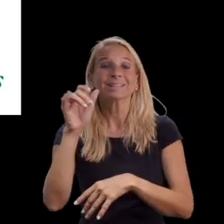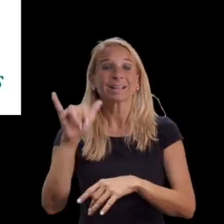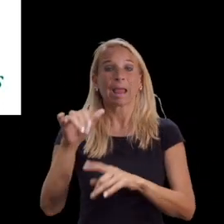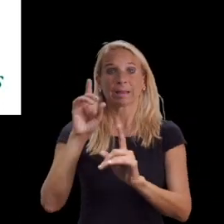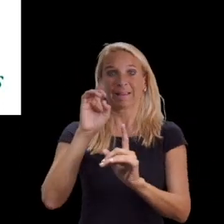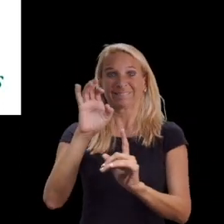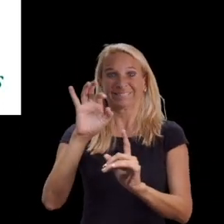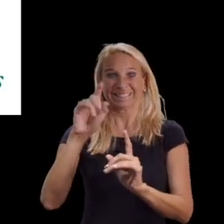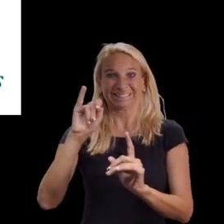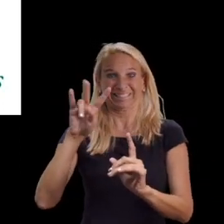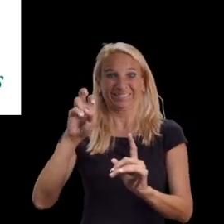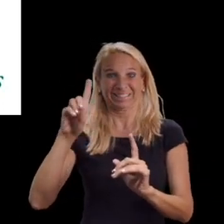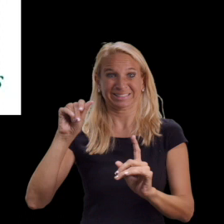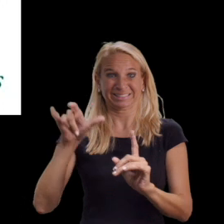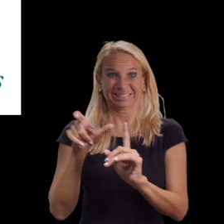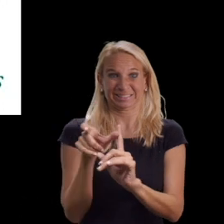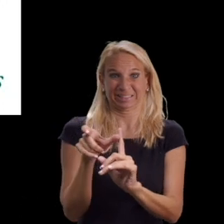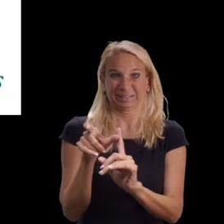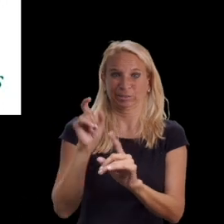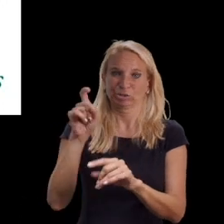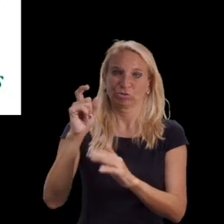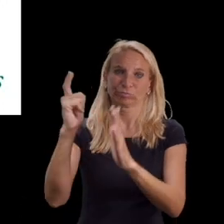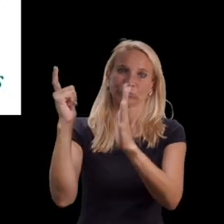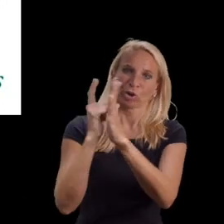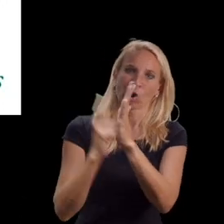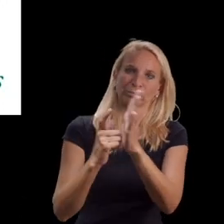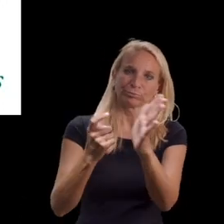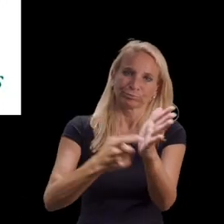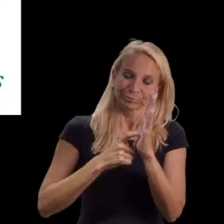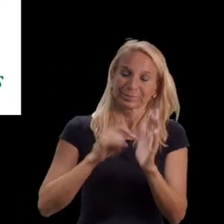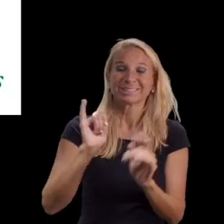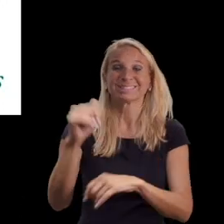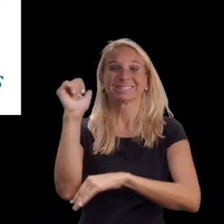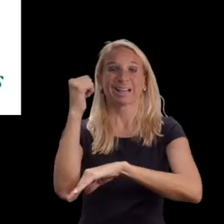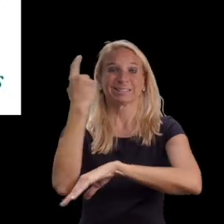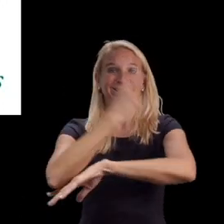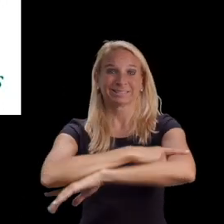should be as required by law, 10 days from the date of your letter.